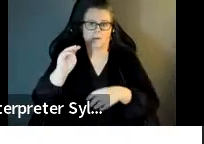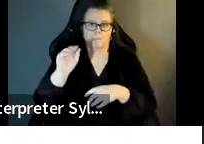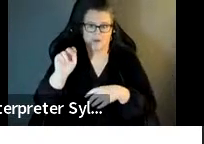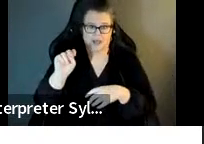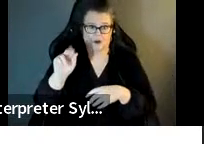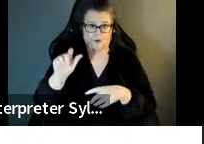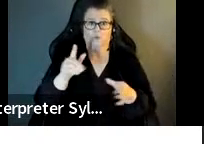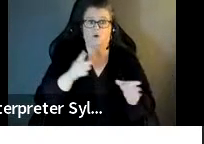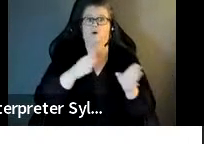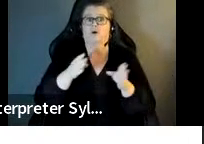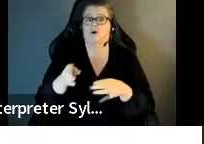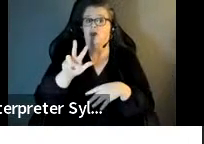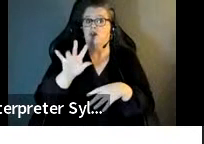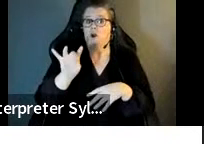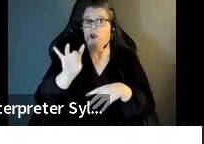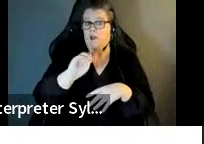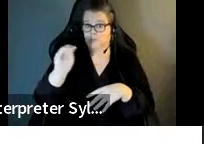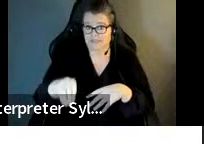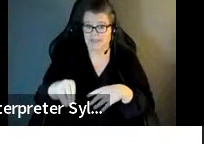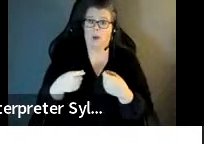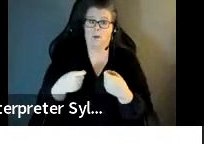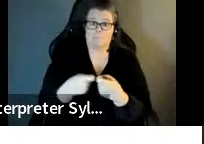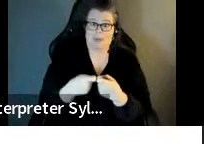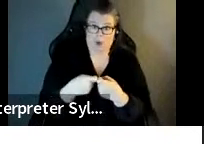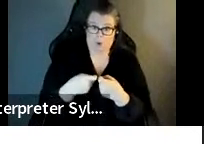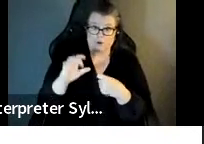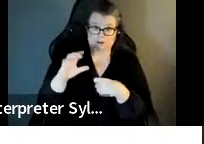chair, and 7% used a scooter.